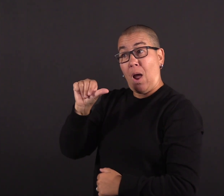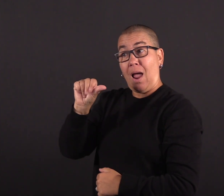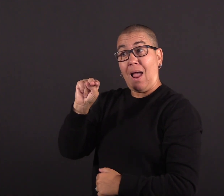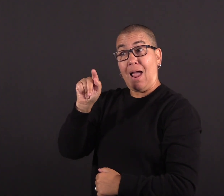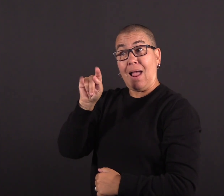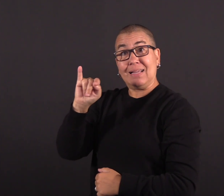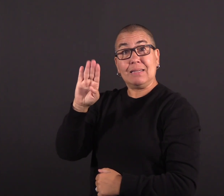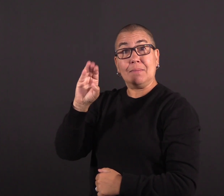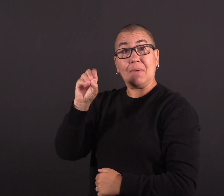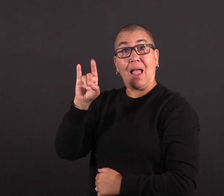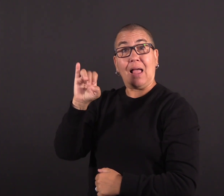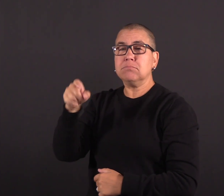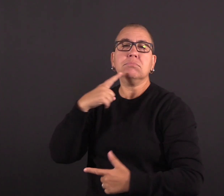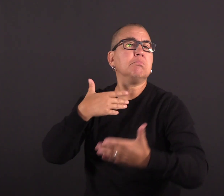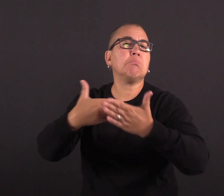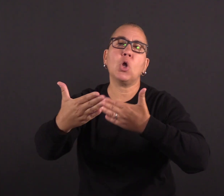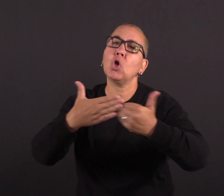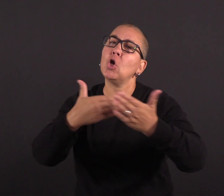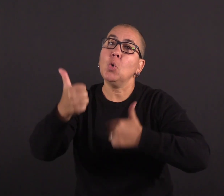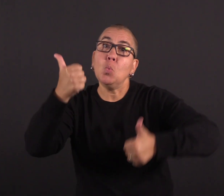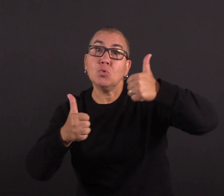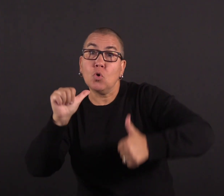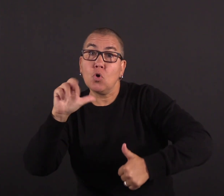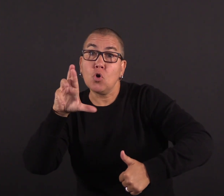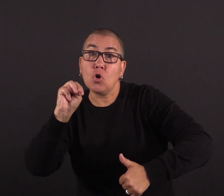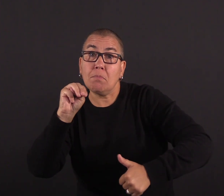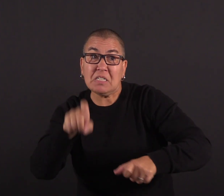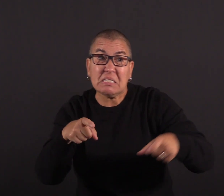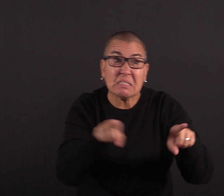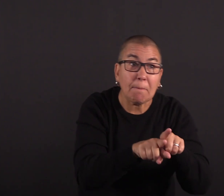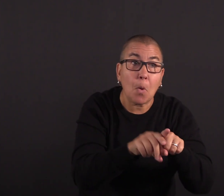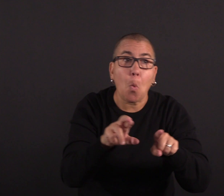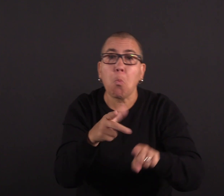can be taken at face value." The laboratory assessment of